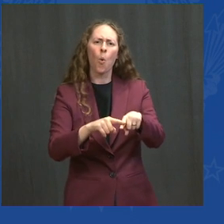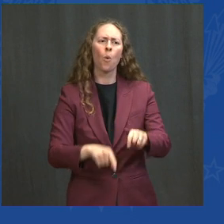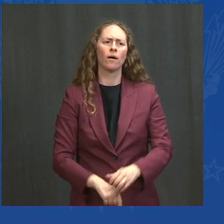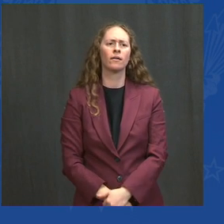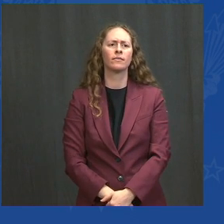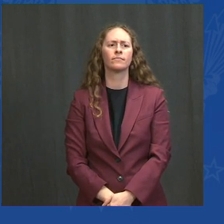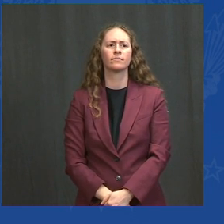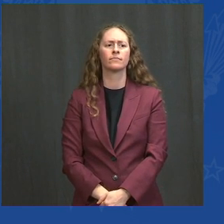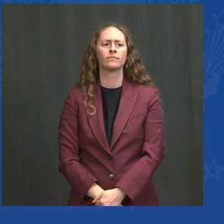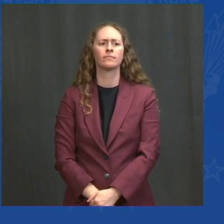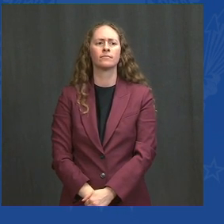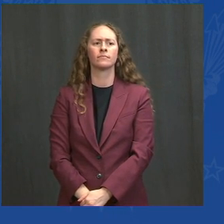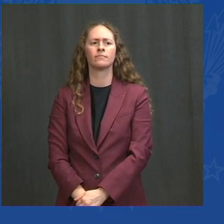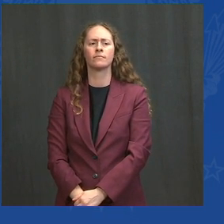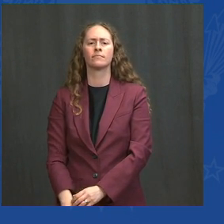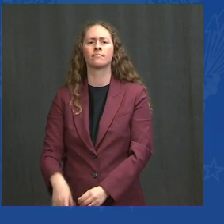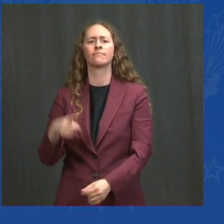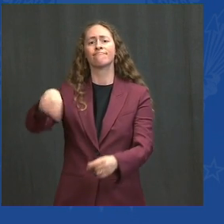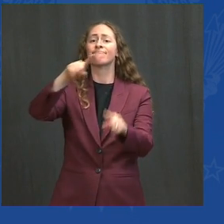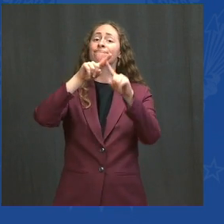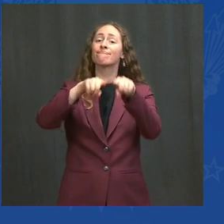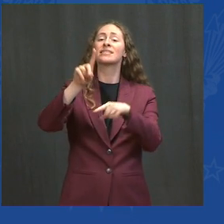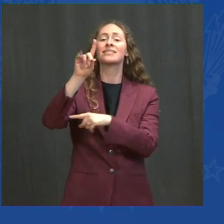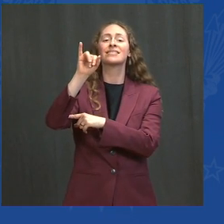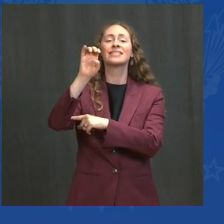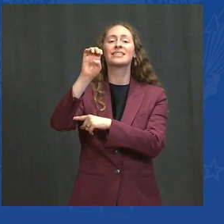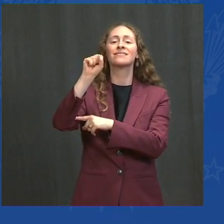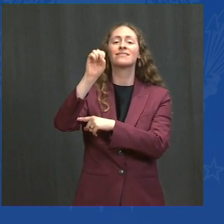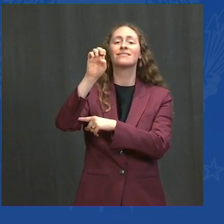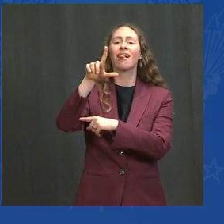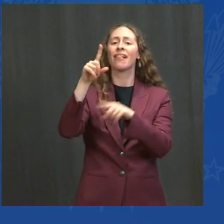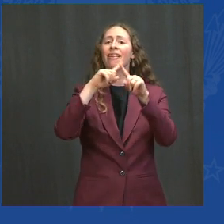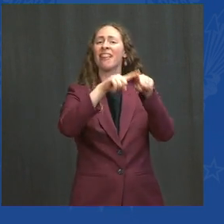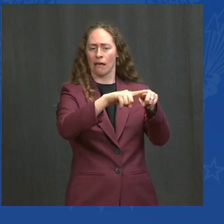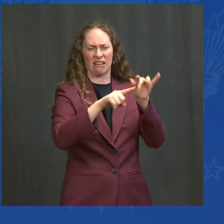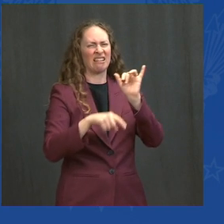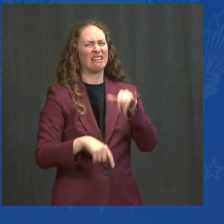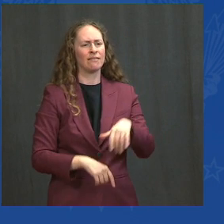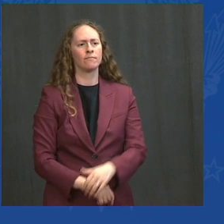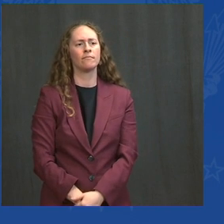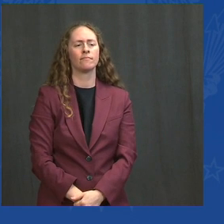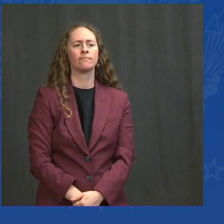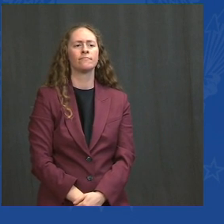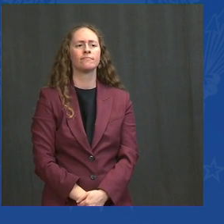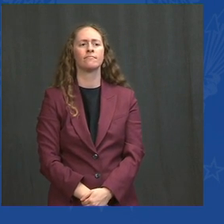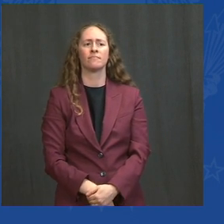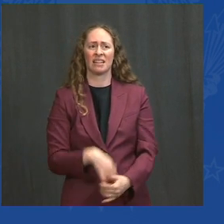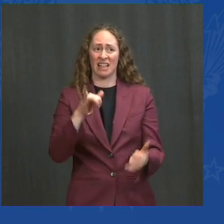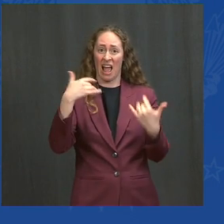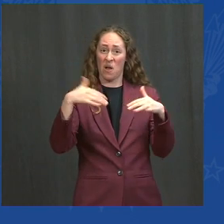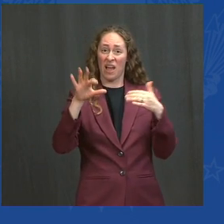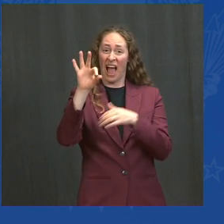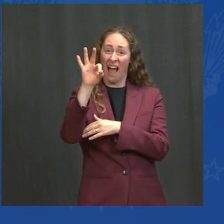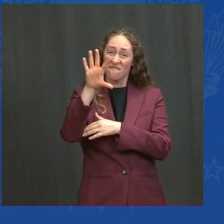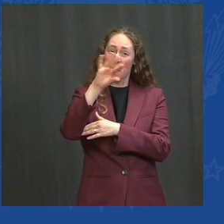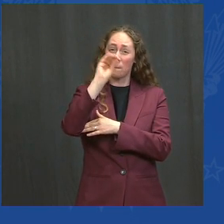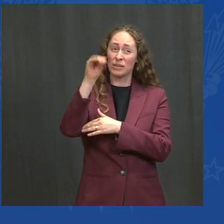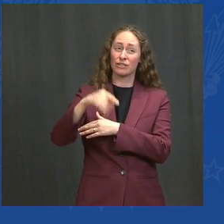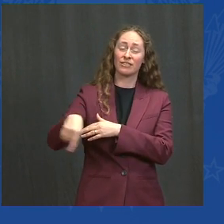and thousands of bus drivers breathe polluted air on the way to and from school. Diesel air pollution is linked to asthma